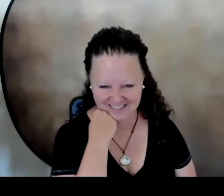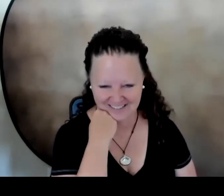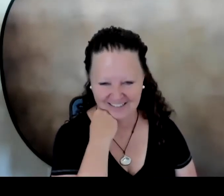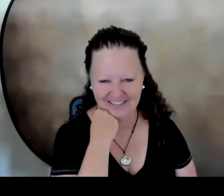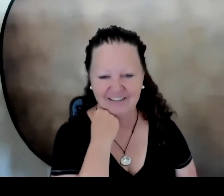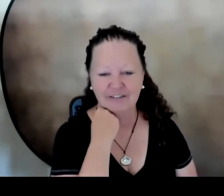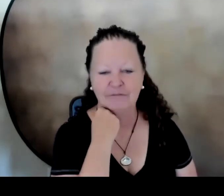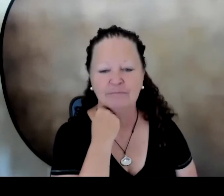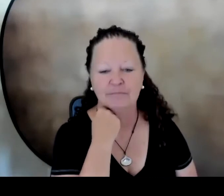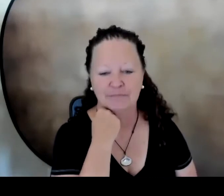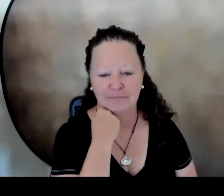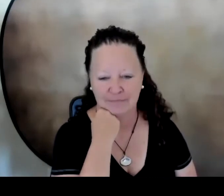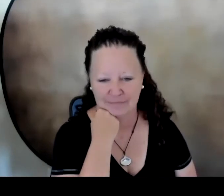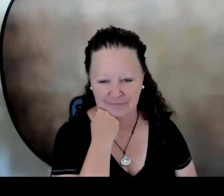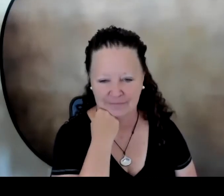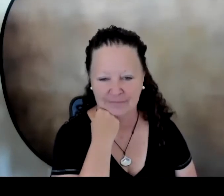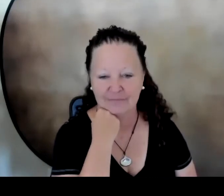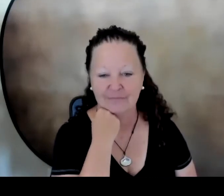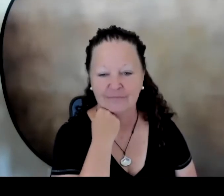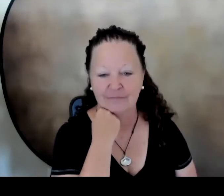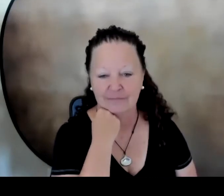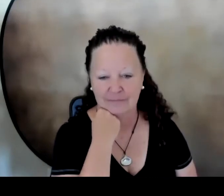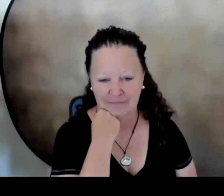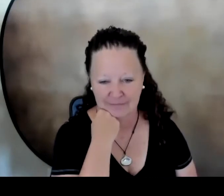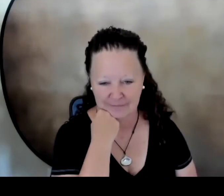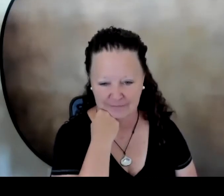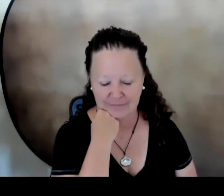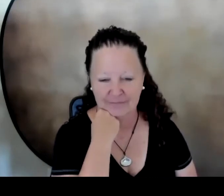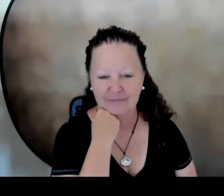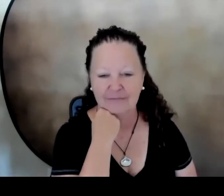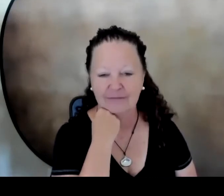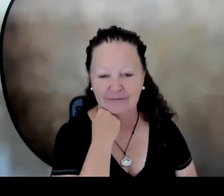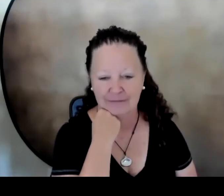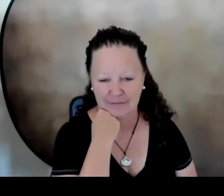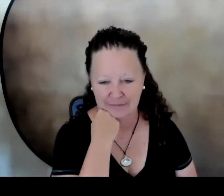from like, a while ago, she added garlic.